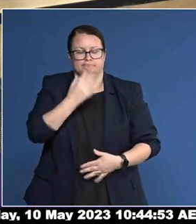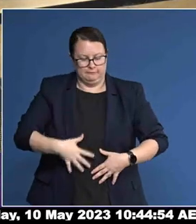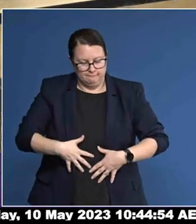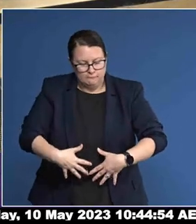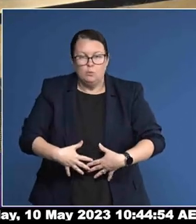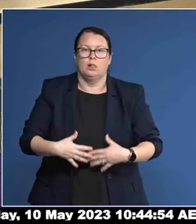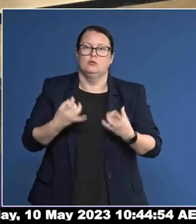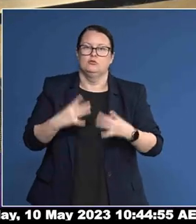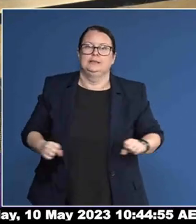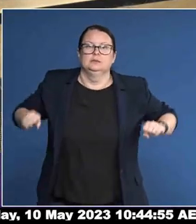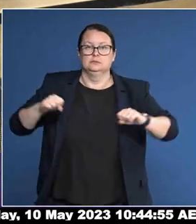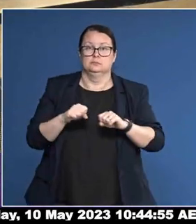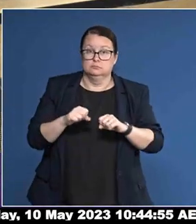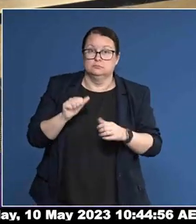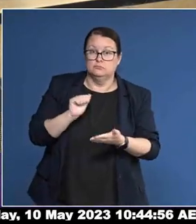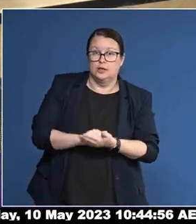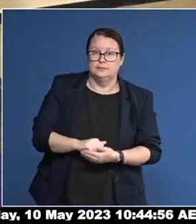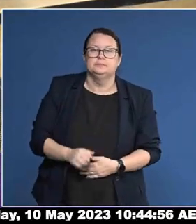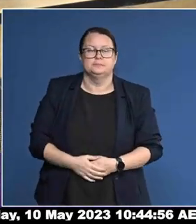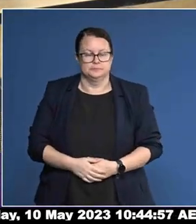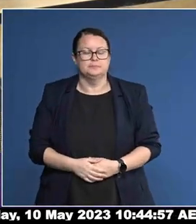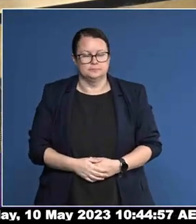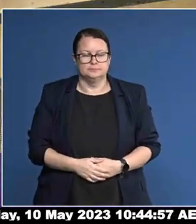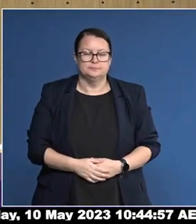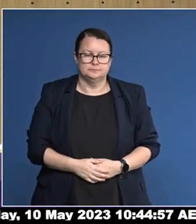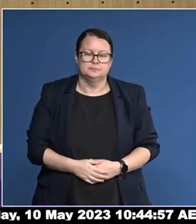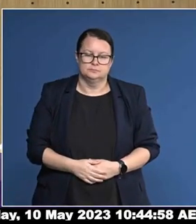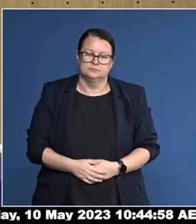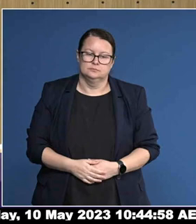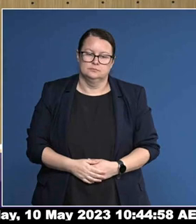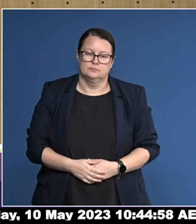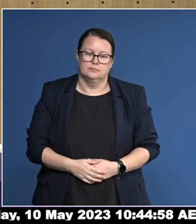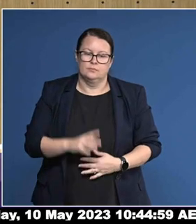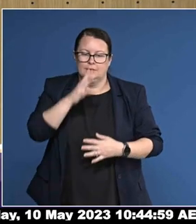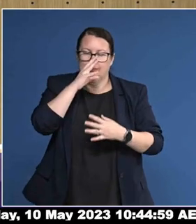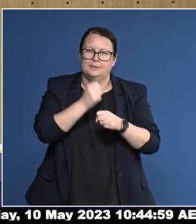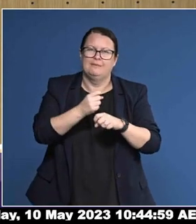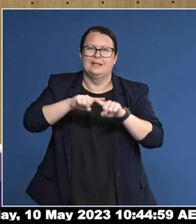Yes. So, I believe it is a different government department that funds a